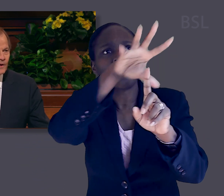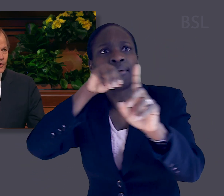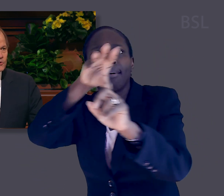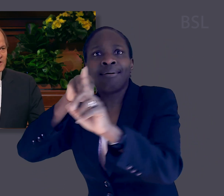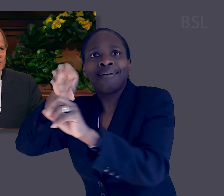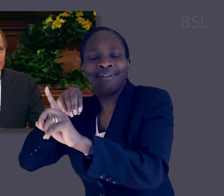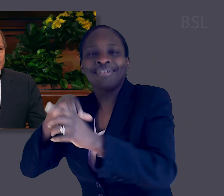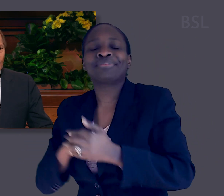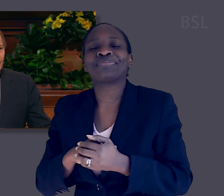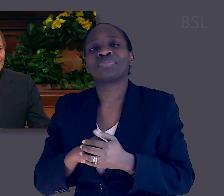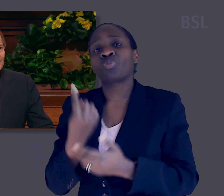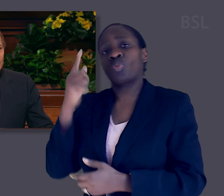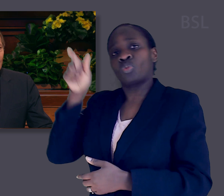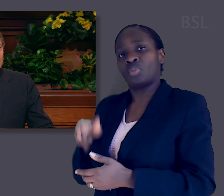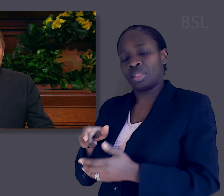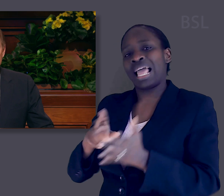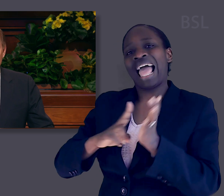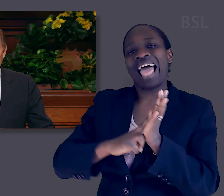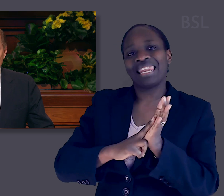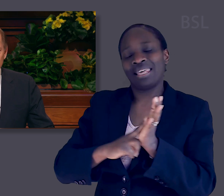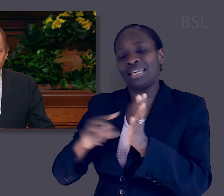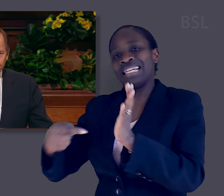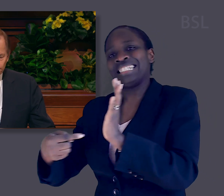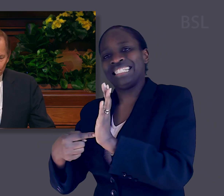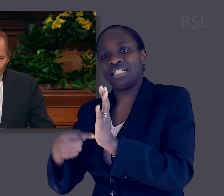New Testament scholar N. T. Wright suggested: